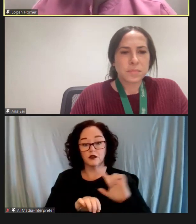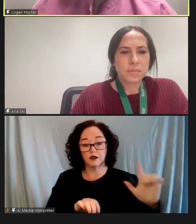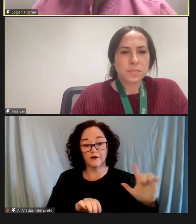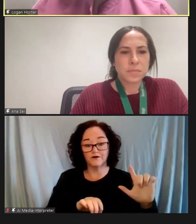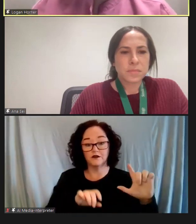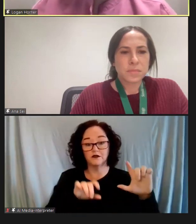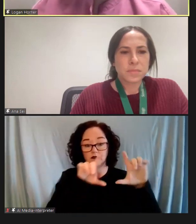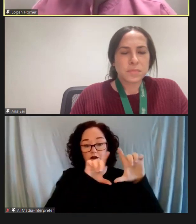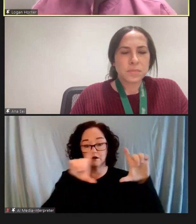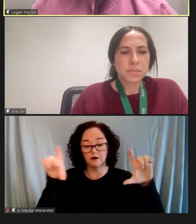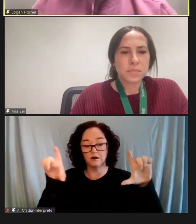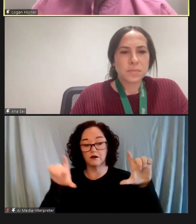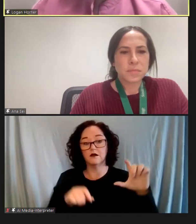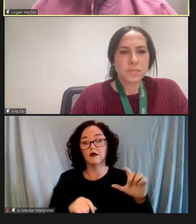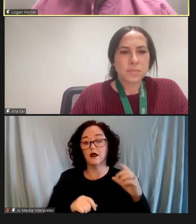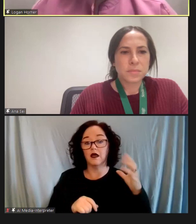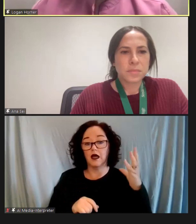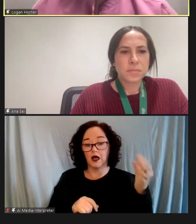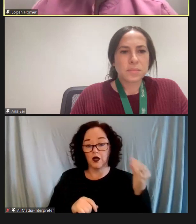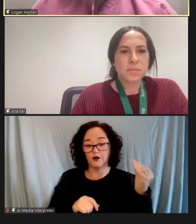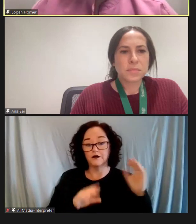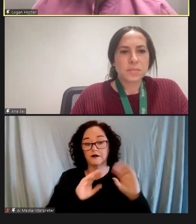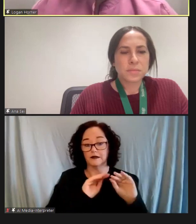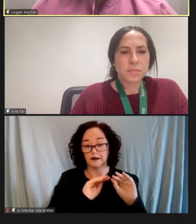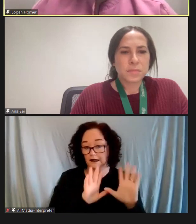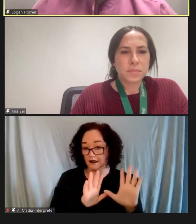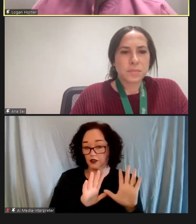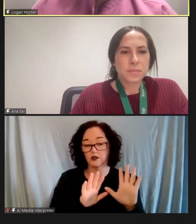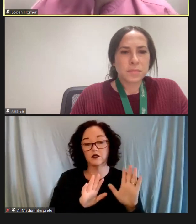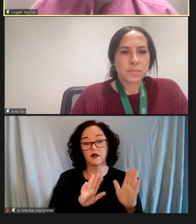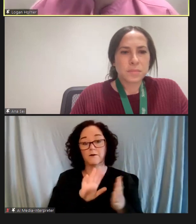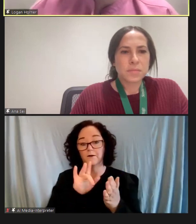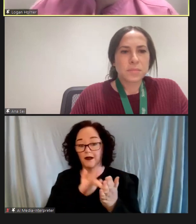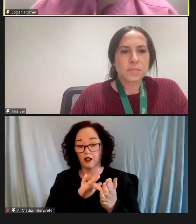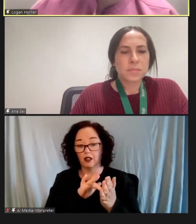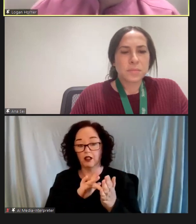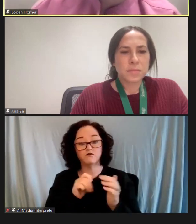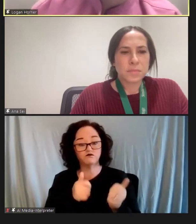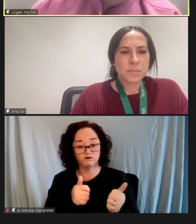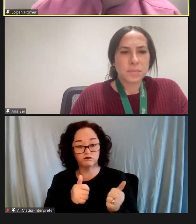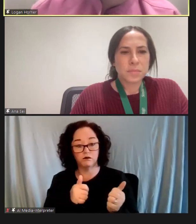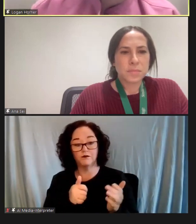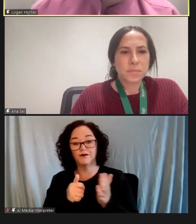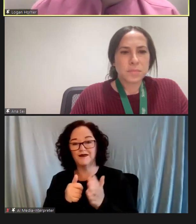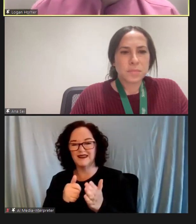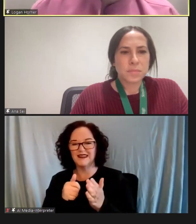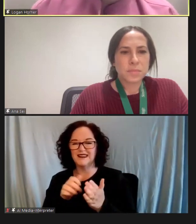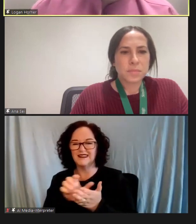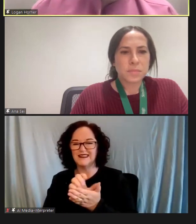is clear middle ear is good their CA is